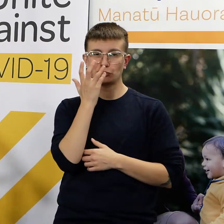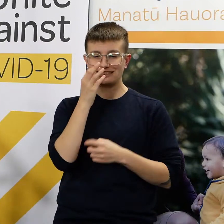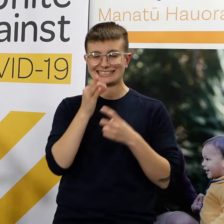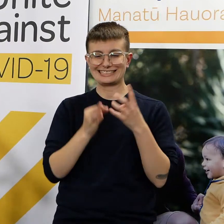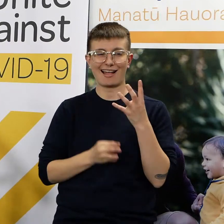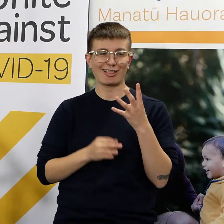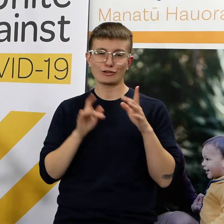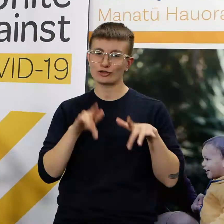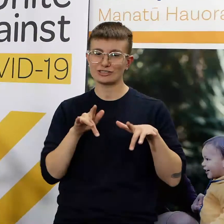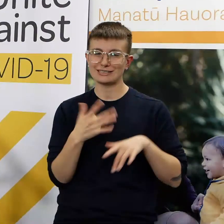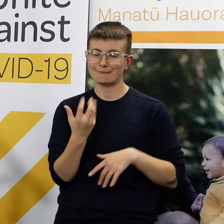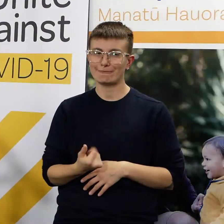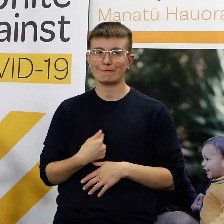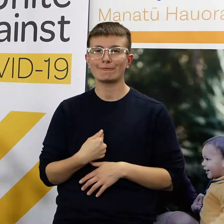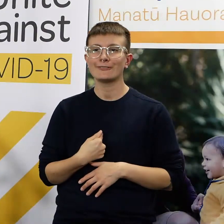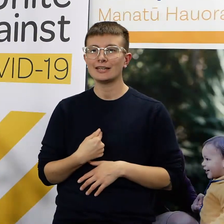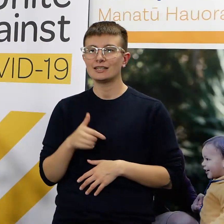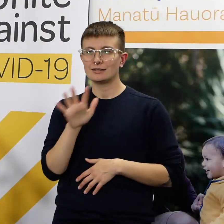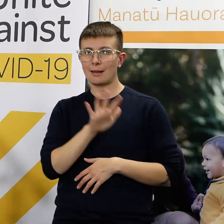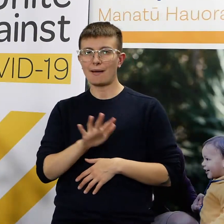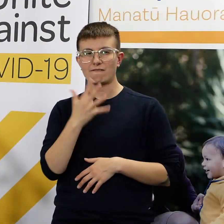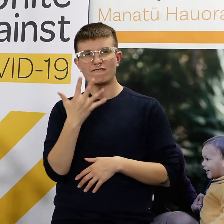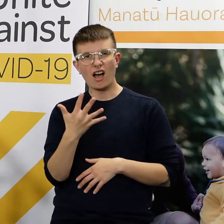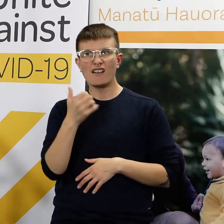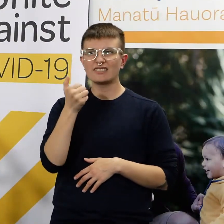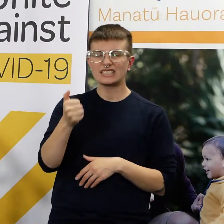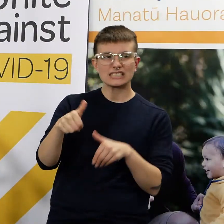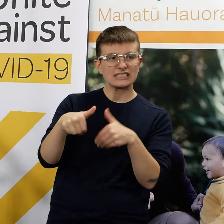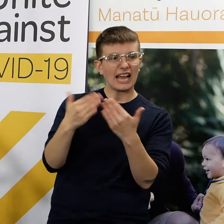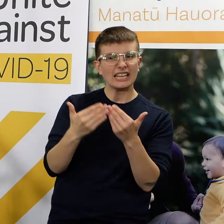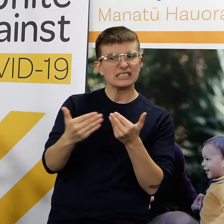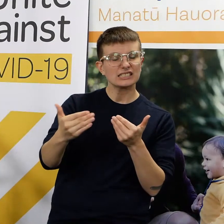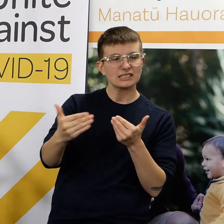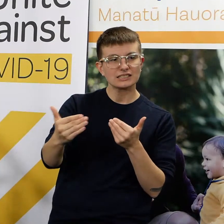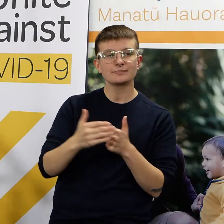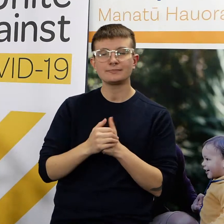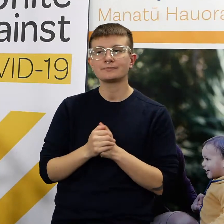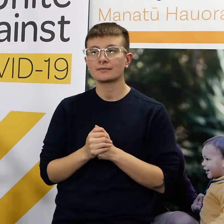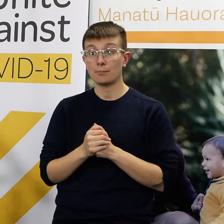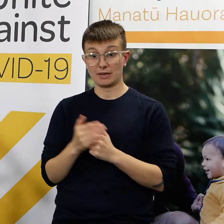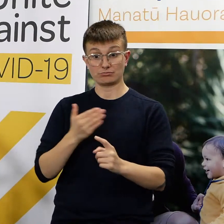but my understanding is it's about five to six days. But in the meantime, I am very comfortable